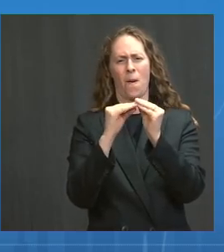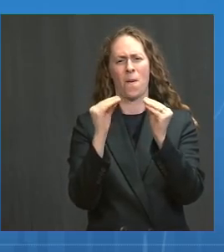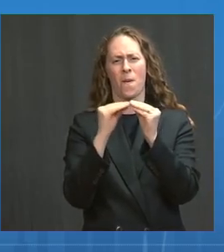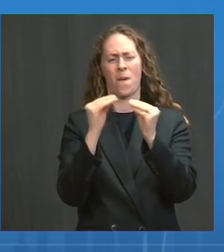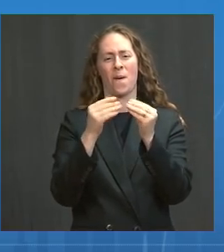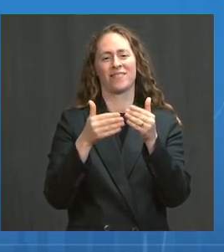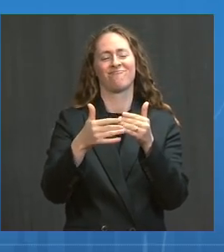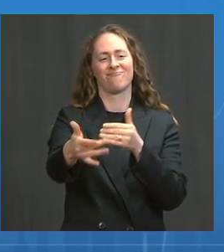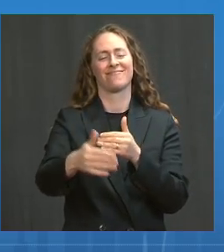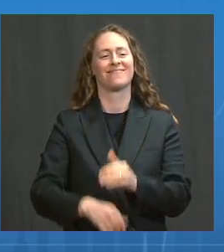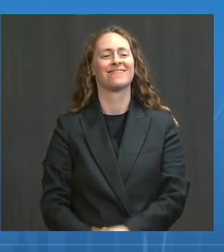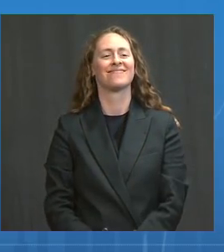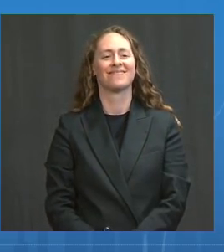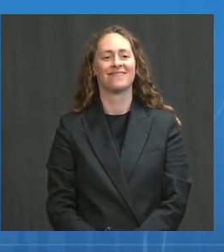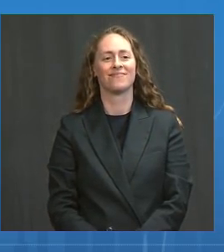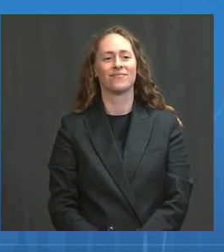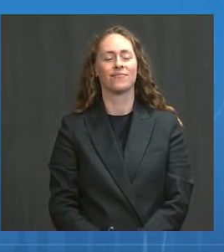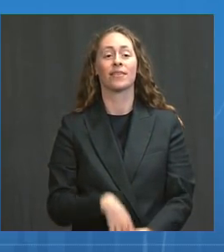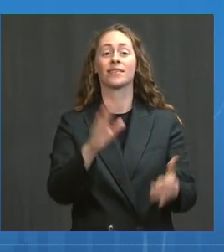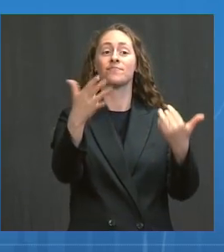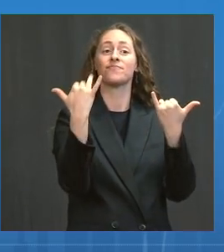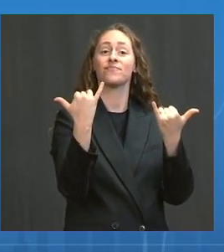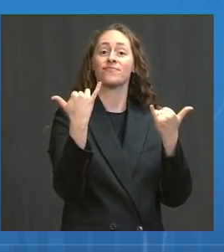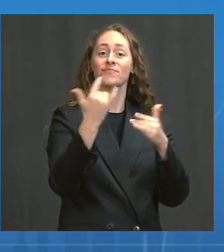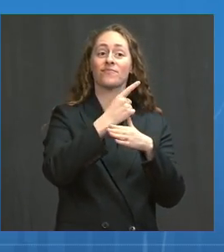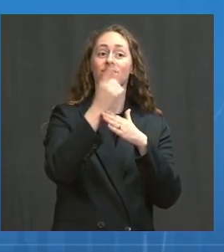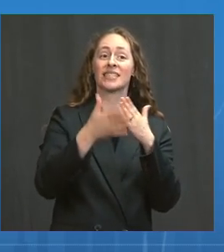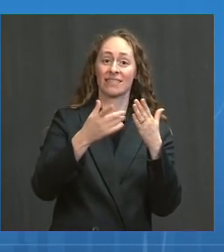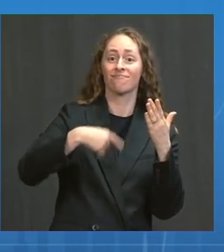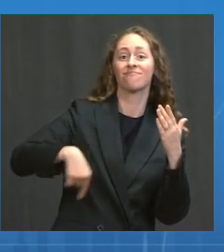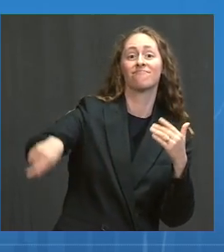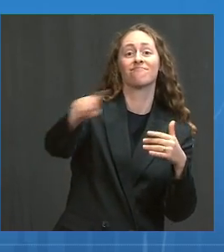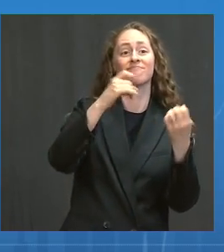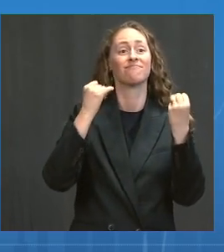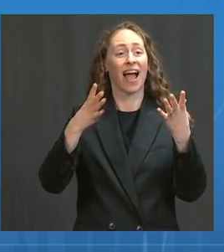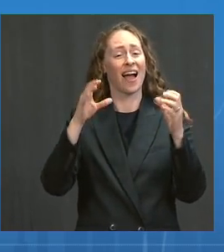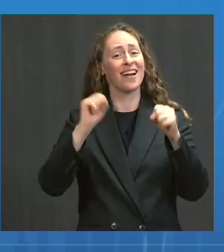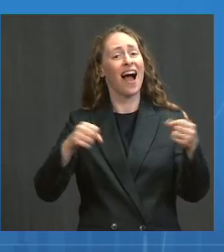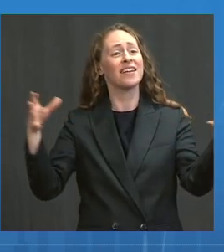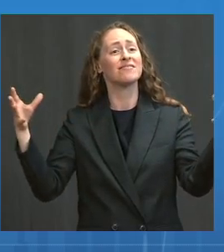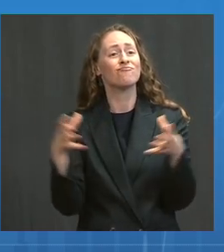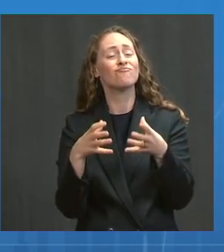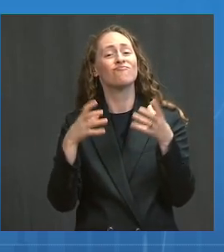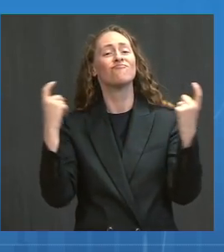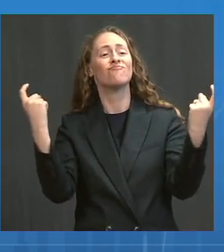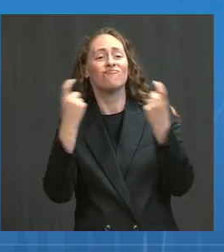This weekend, millions of Americans will be able to get together -- back together, not just with their families